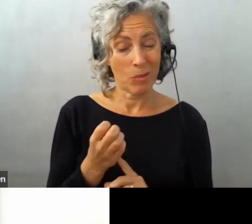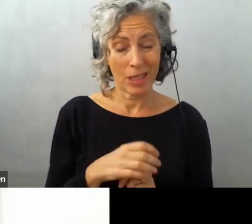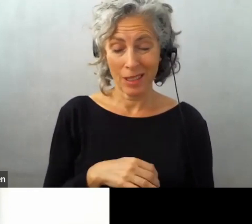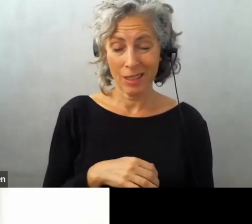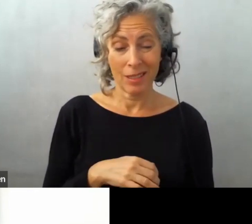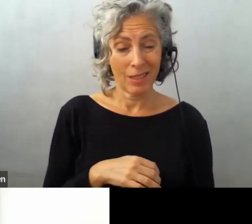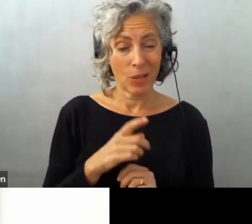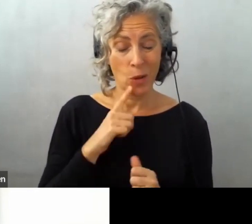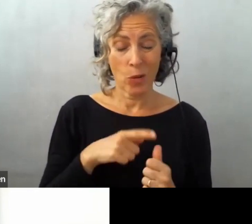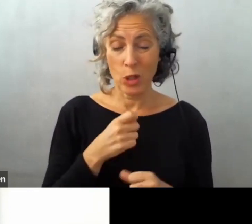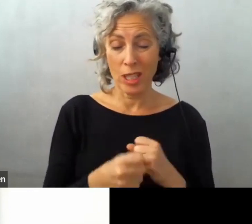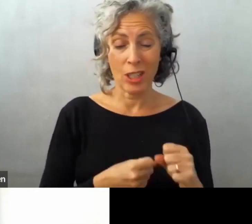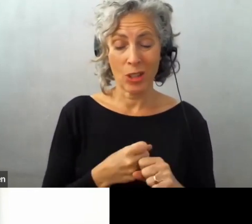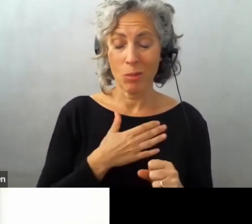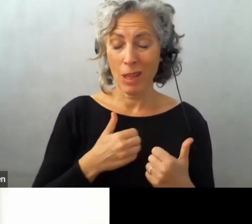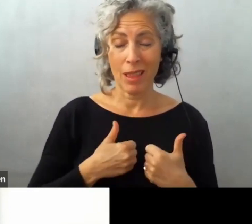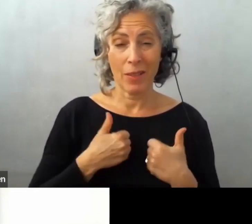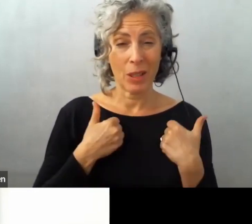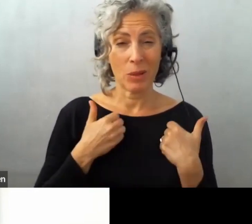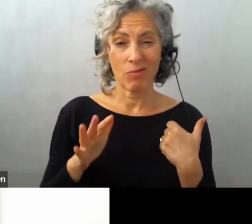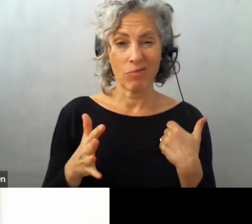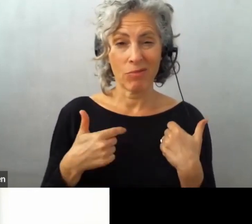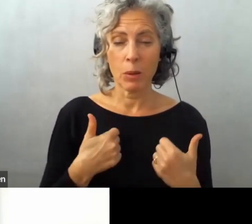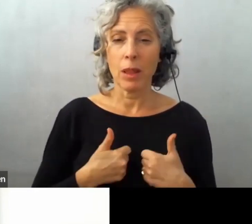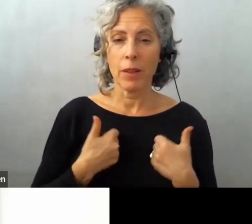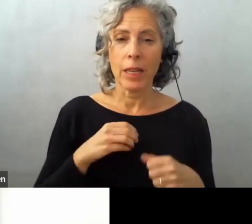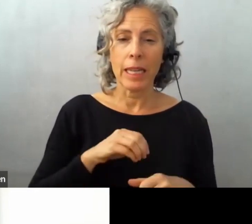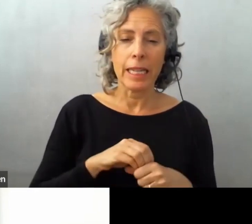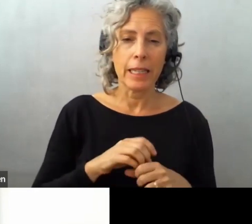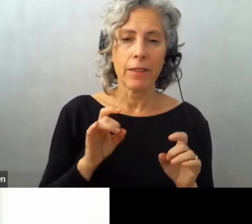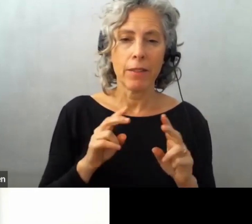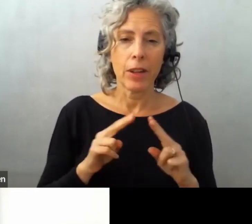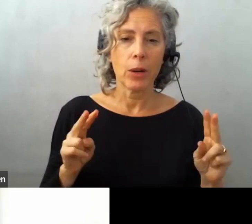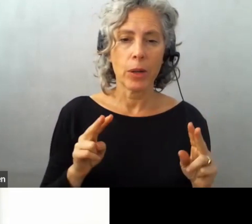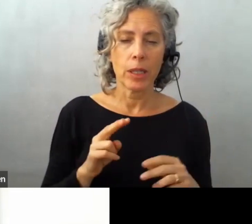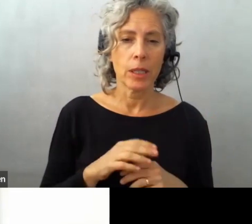for the first year. Because I was living in an extremely toxic, I was in an extremely